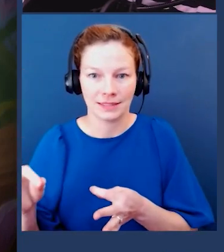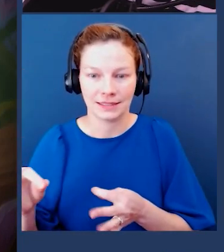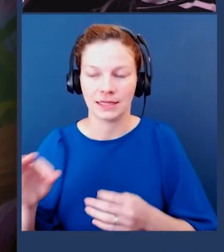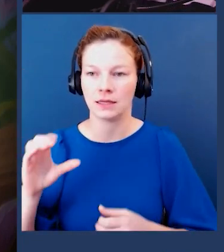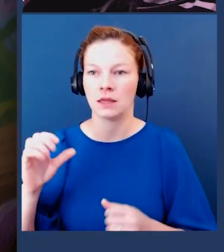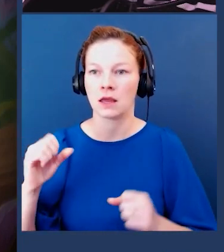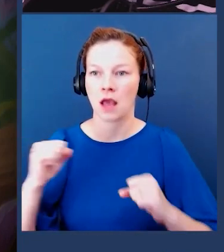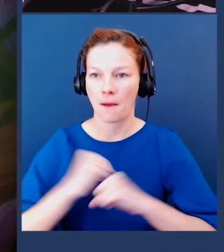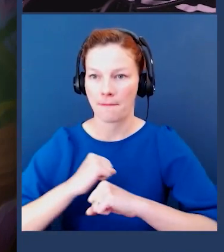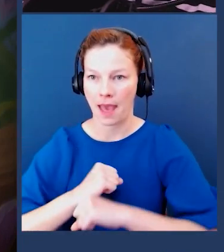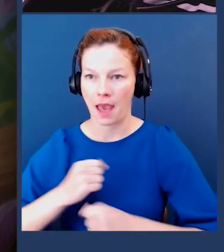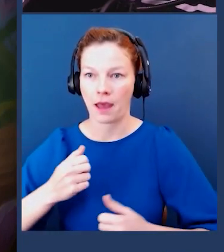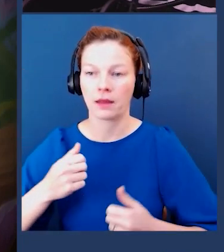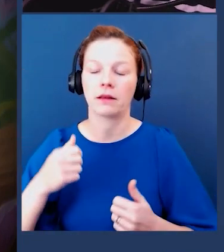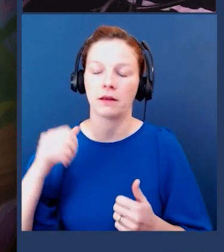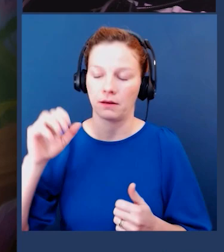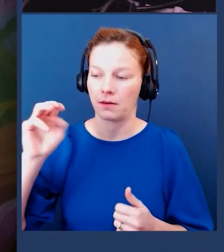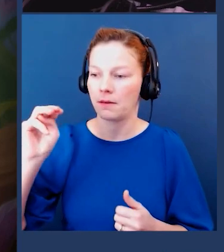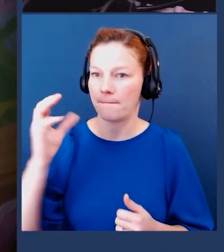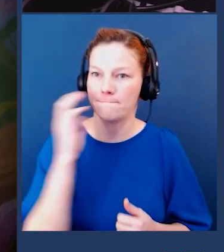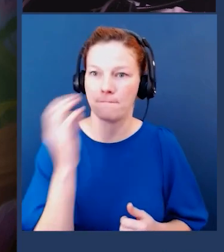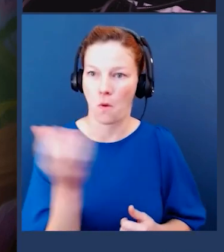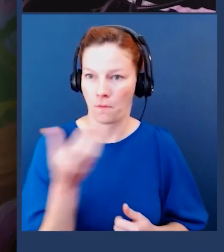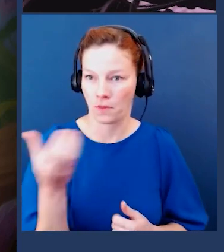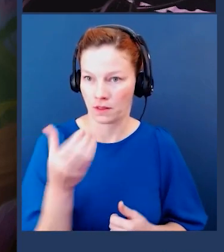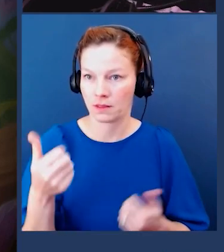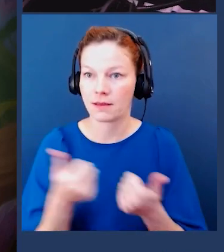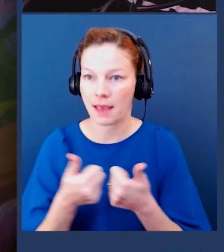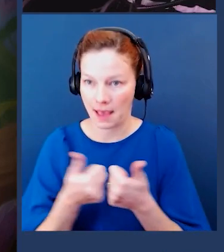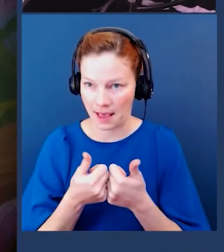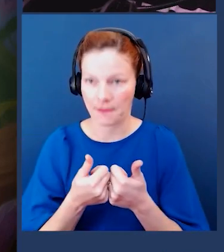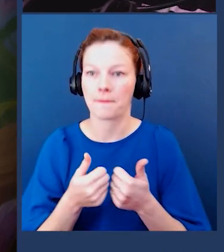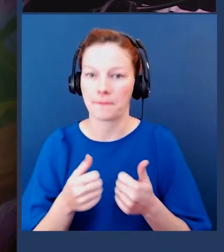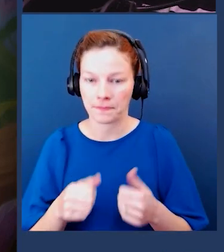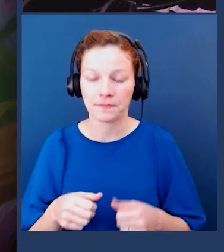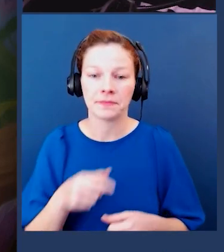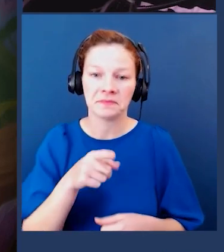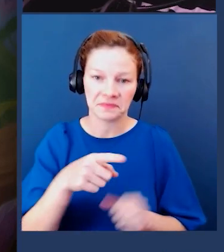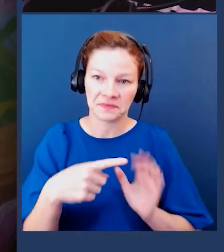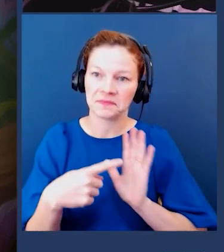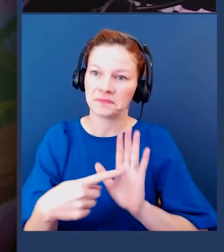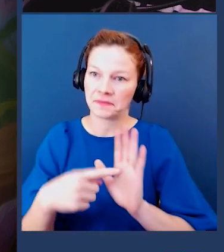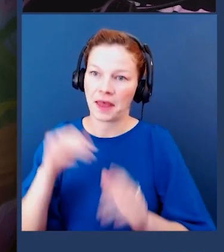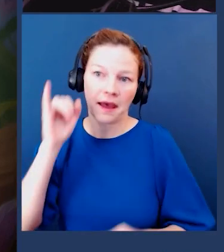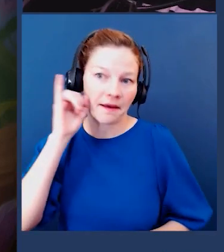arena type of challenge. It has been feature on the iPhone 13 at the last